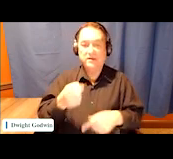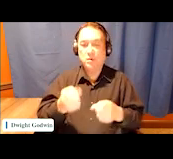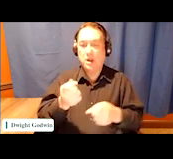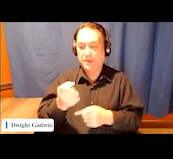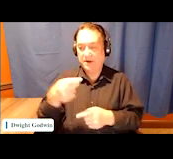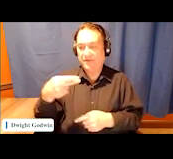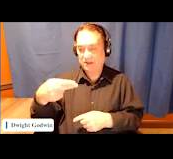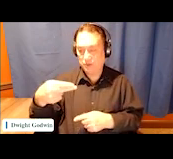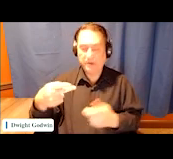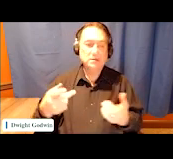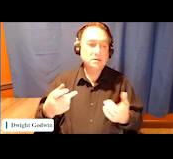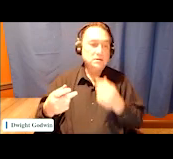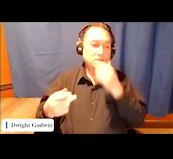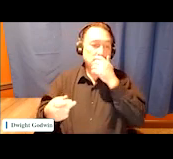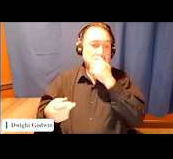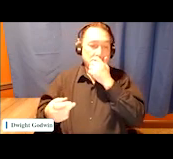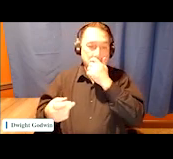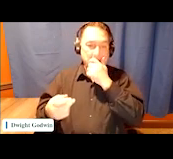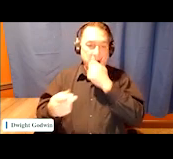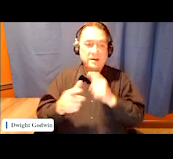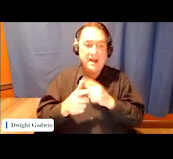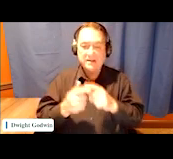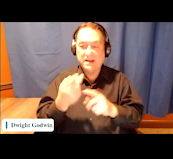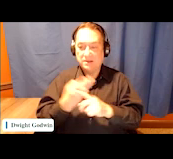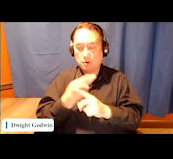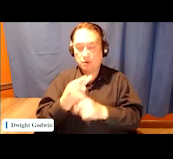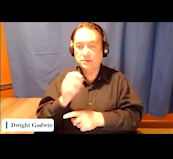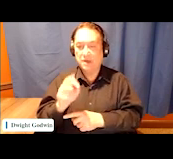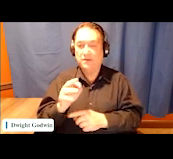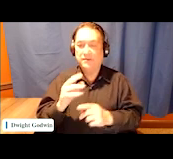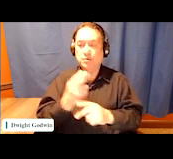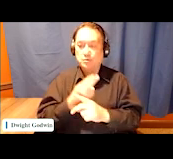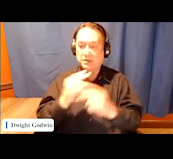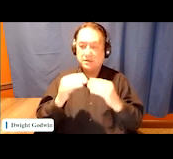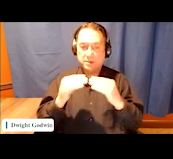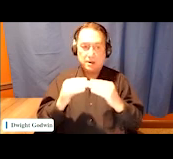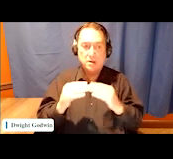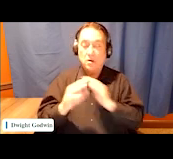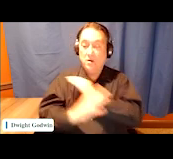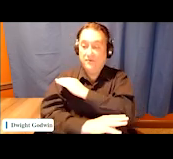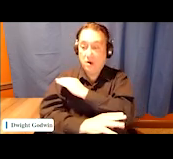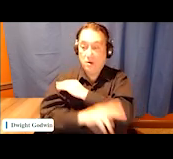the actual utilization of the peers in this program. So, in the fall of 2020, the City of Hartford Mayor,